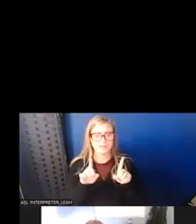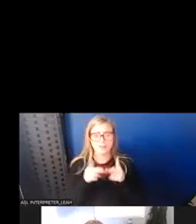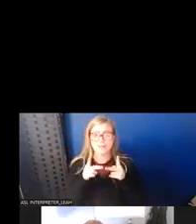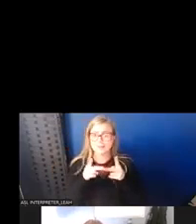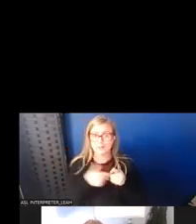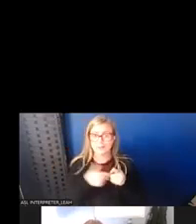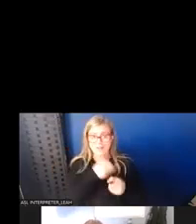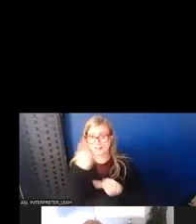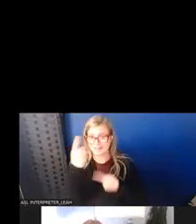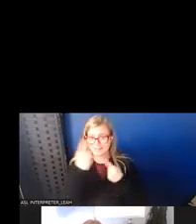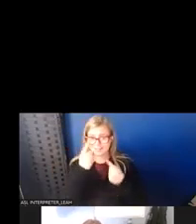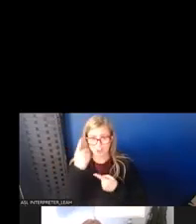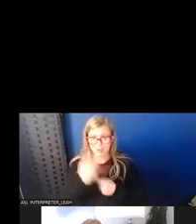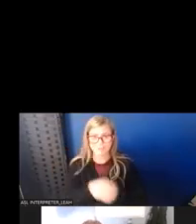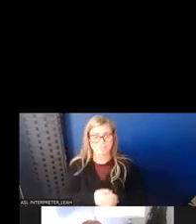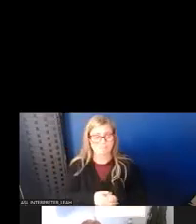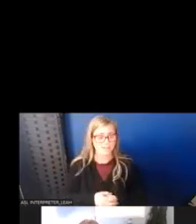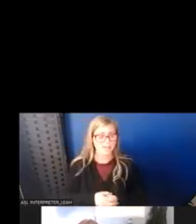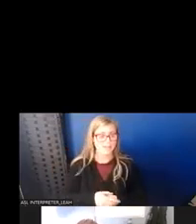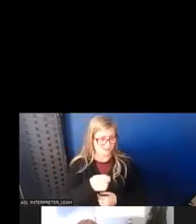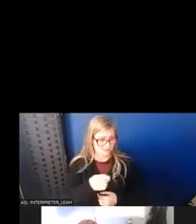Here is like an article by Hofstra et al.